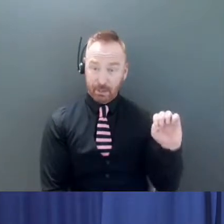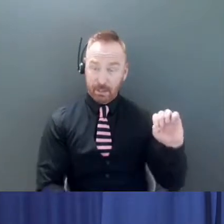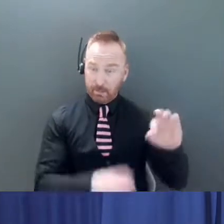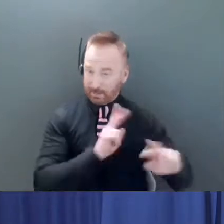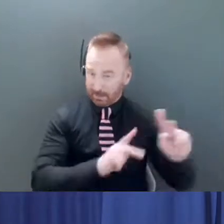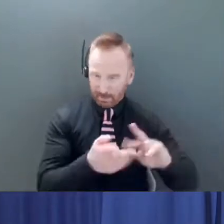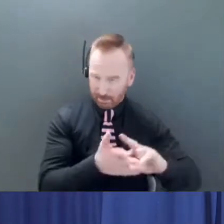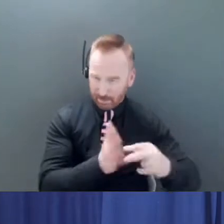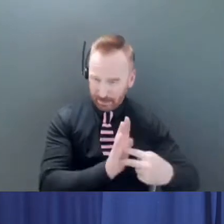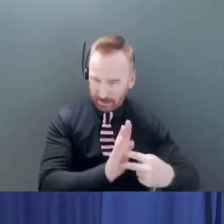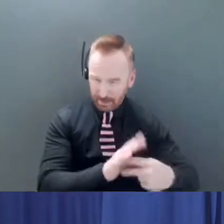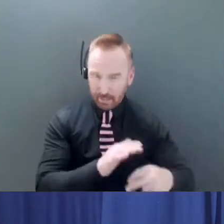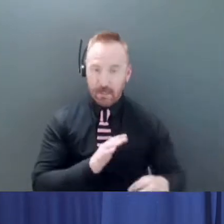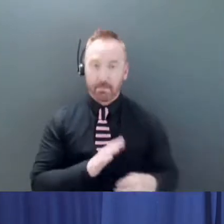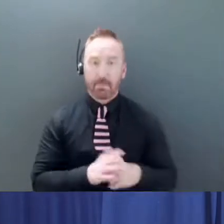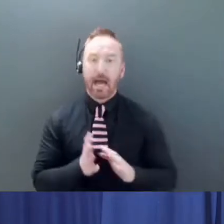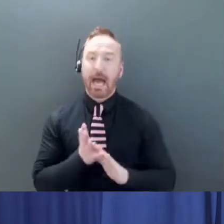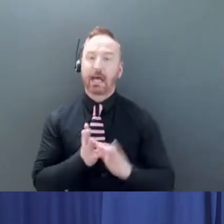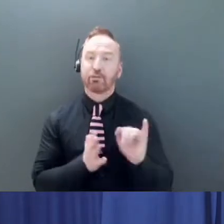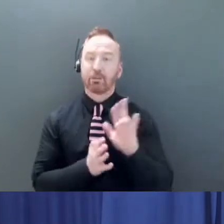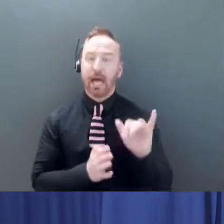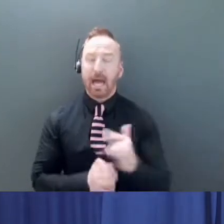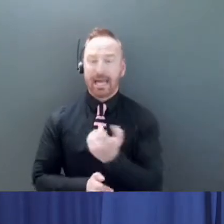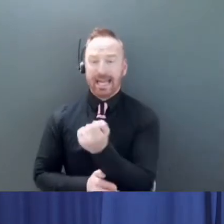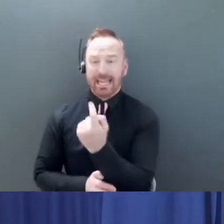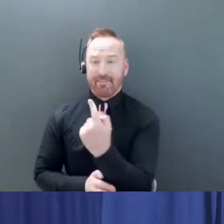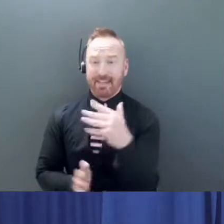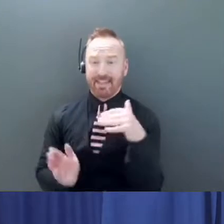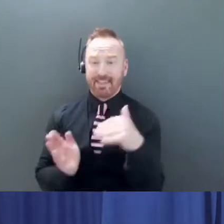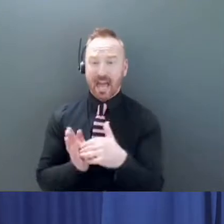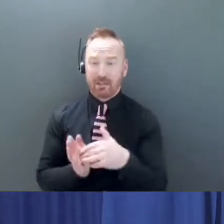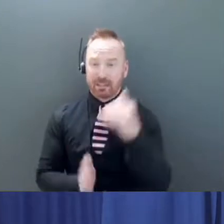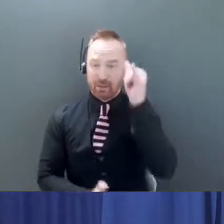vaccine. Our overall uptake, our total